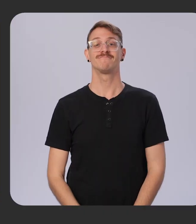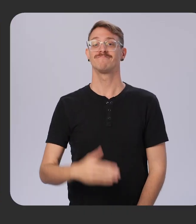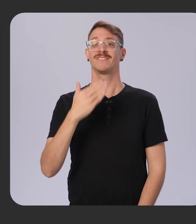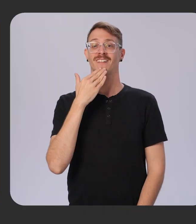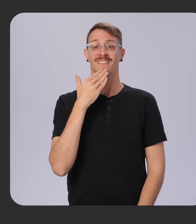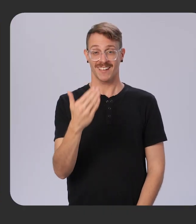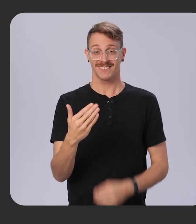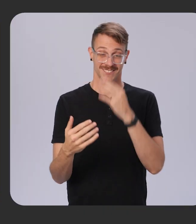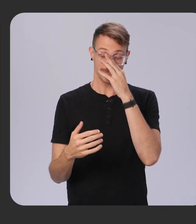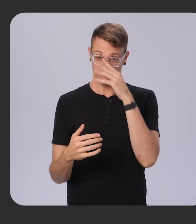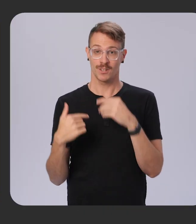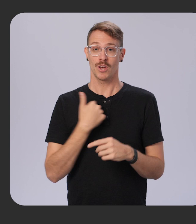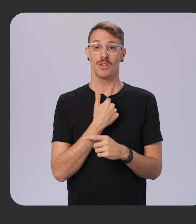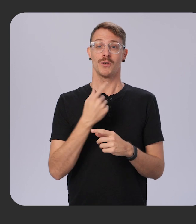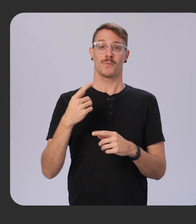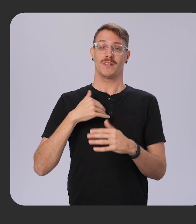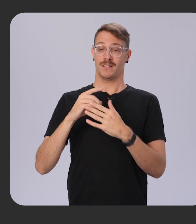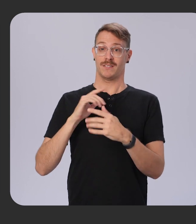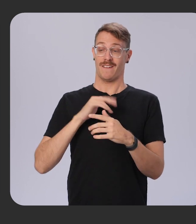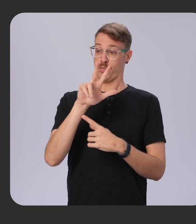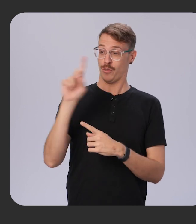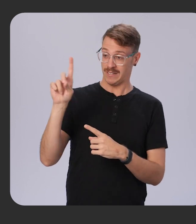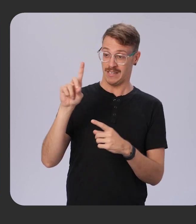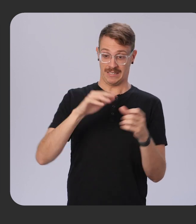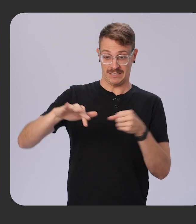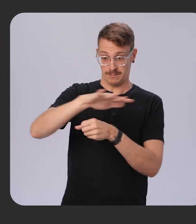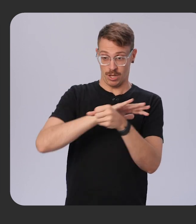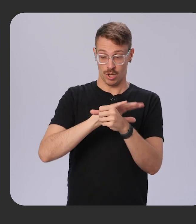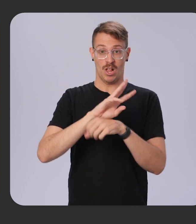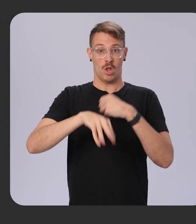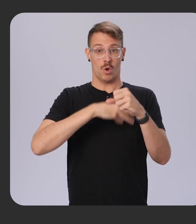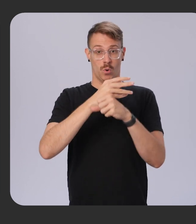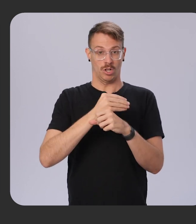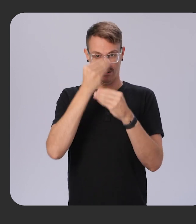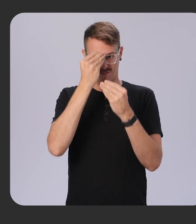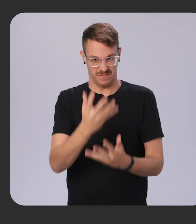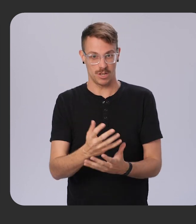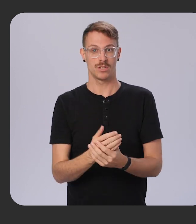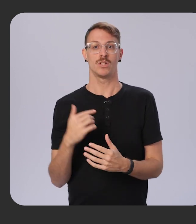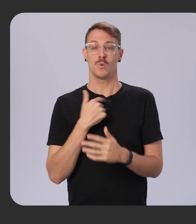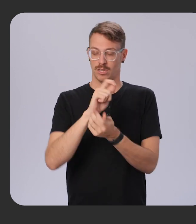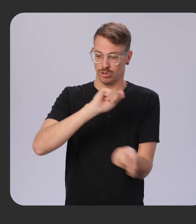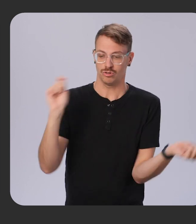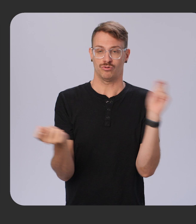We believe that geospatial, three dimensional, and world encode information will transform the way people learn,